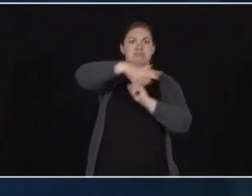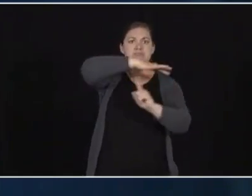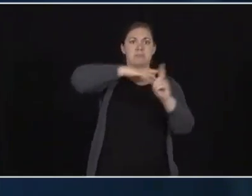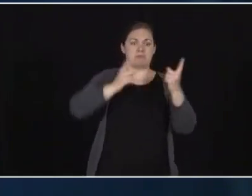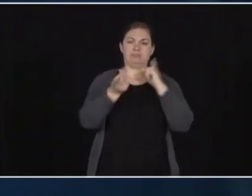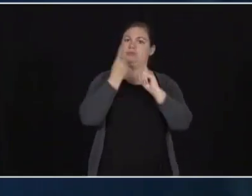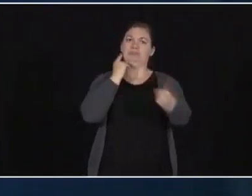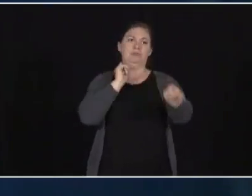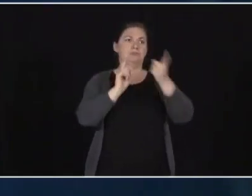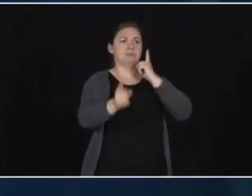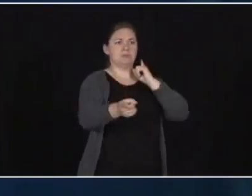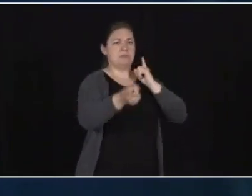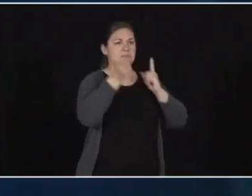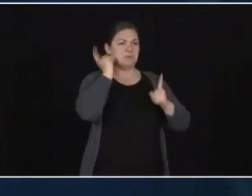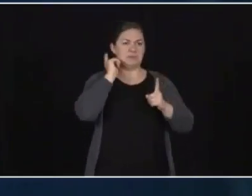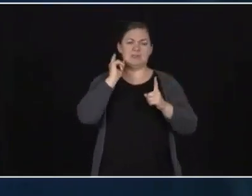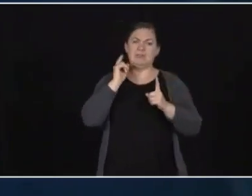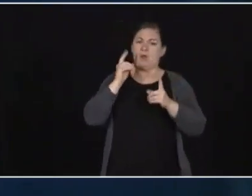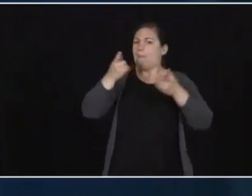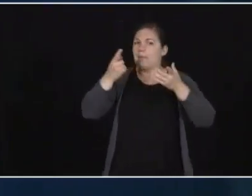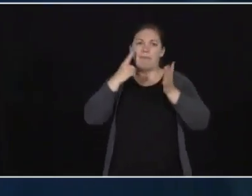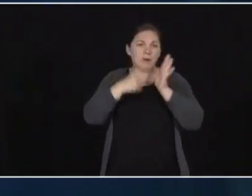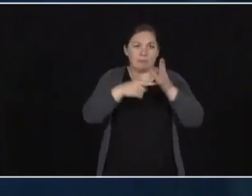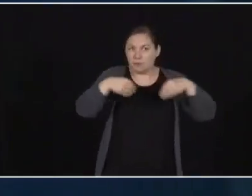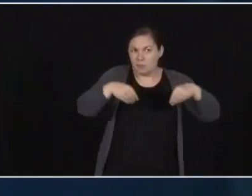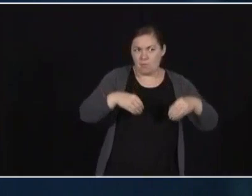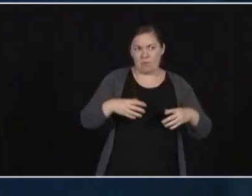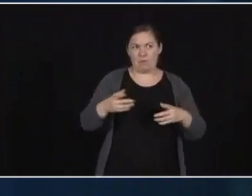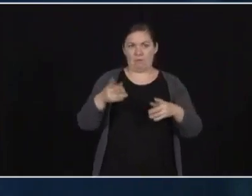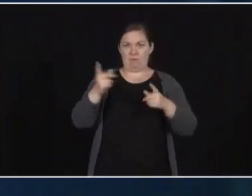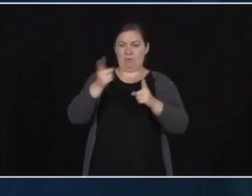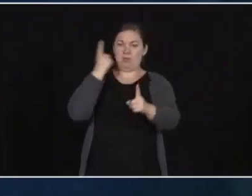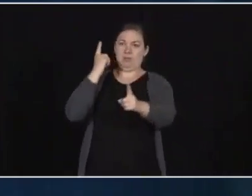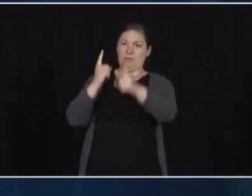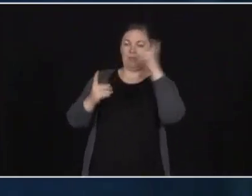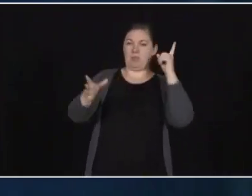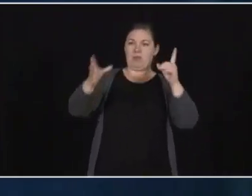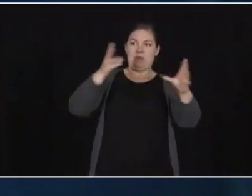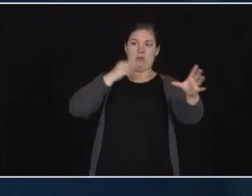Healthcare workers, their families, others who work in settings such as grocery stores or other public facing passions.